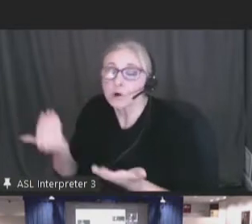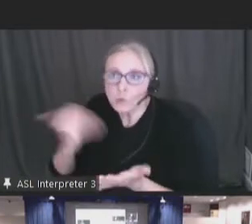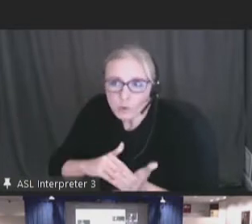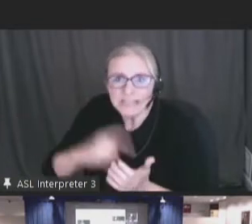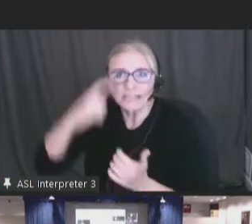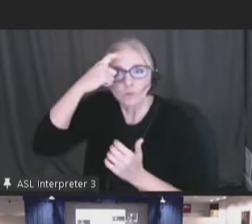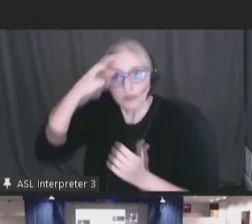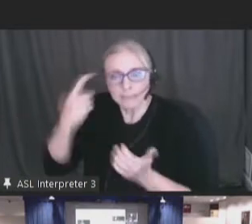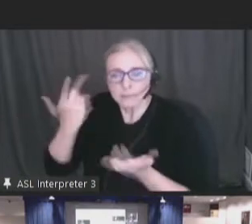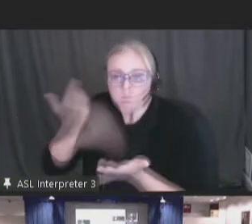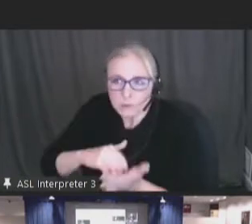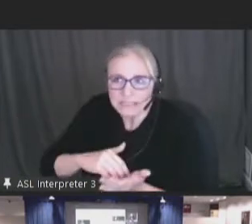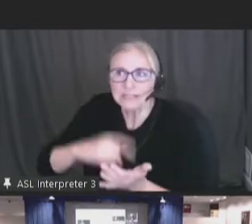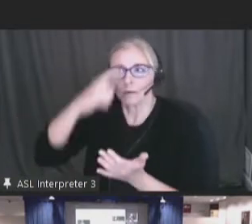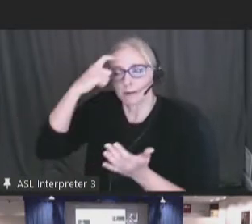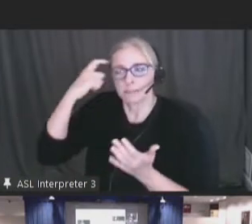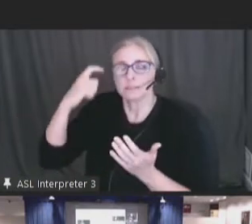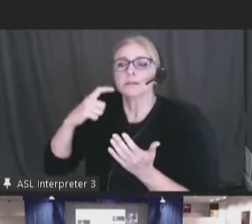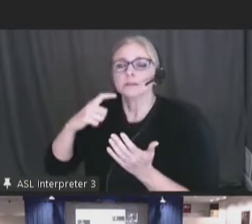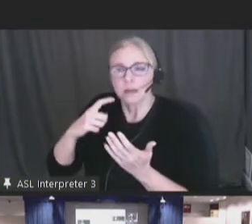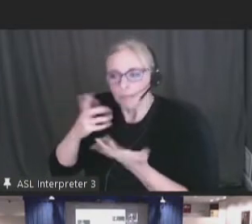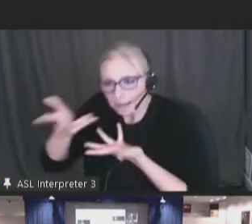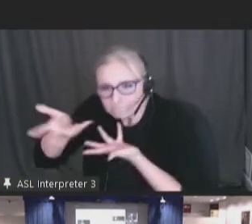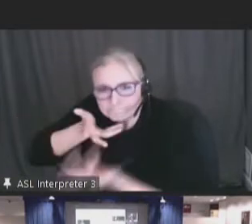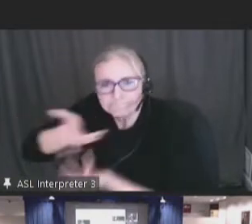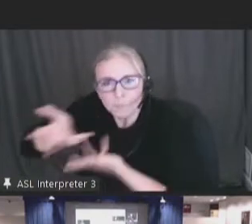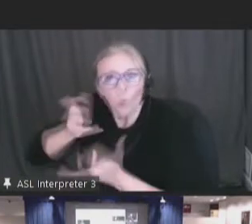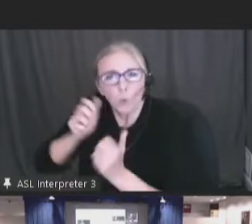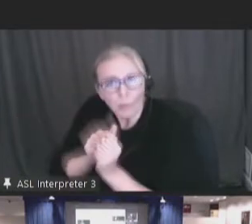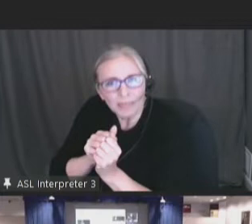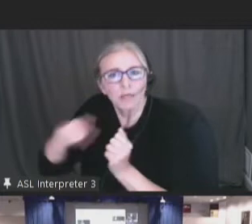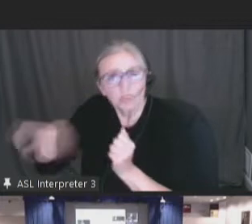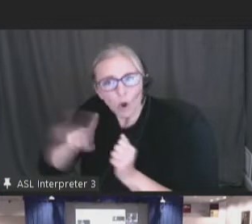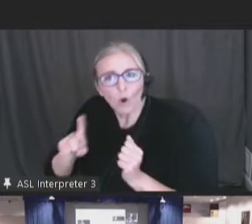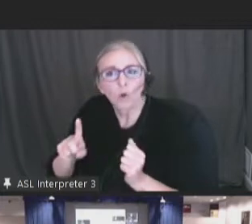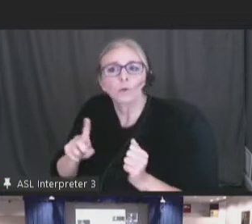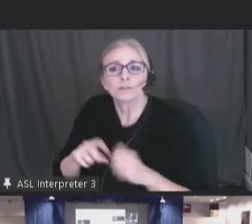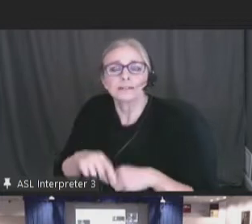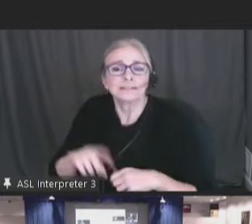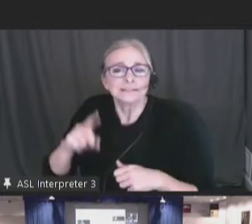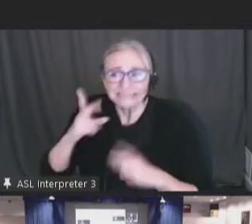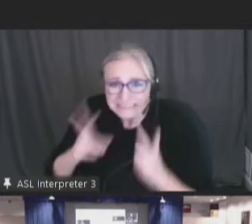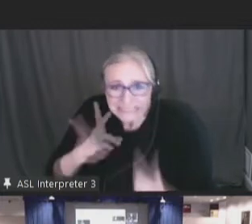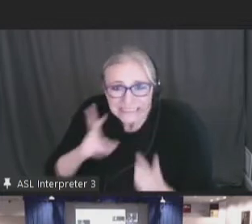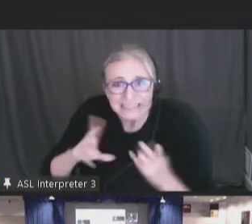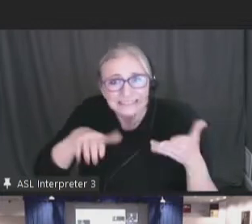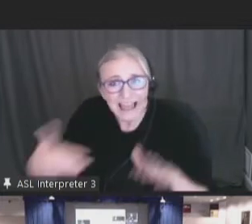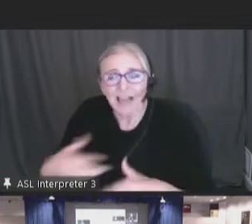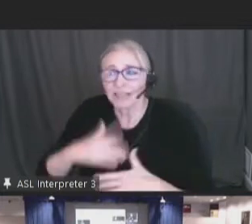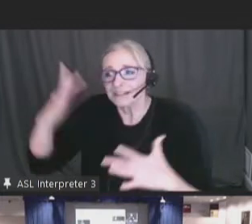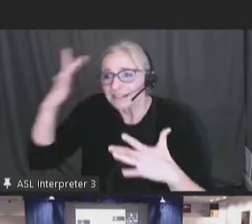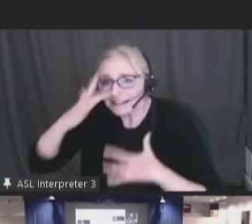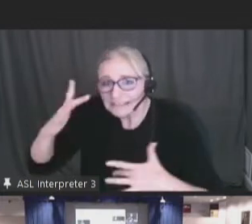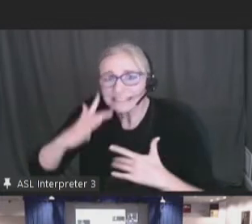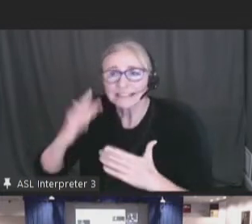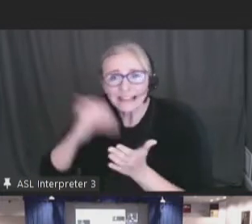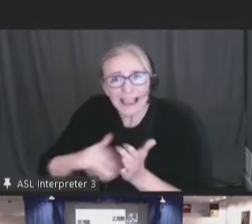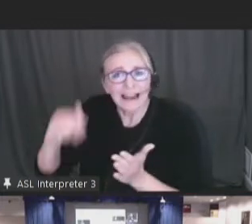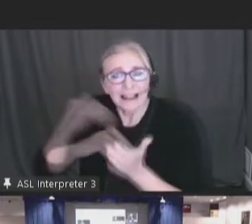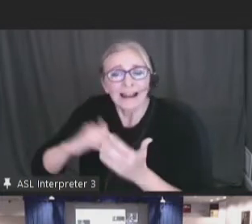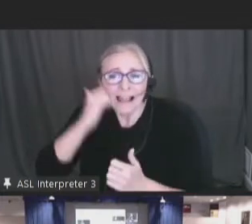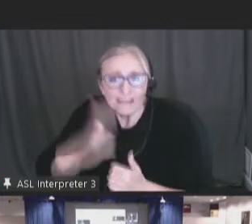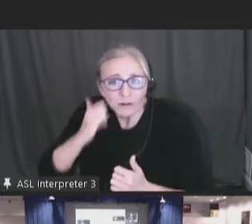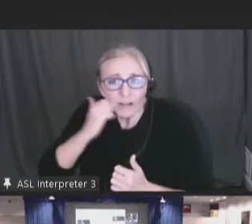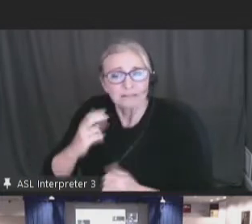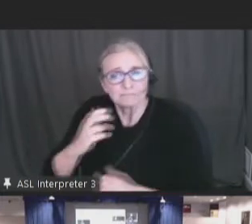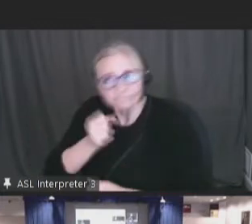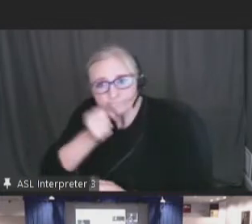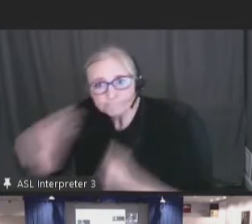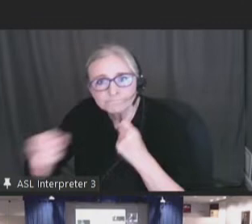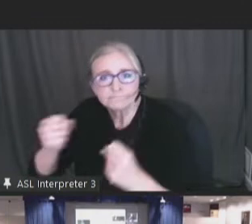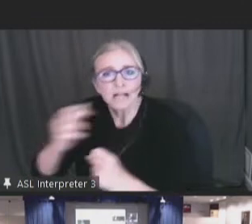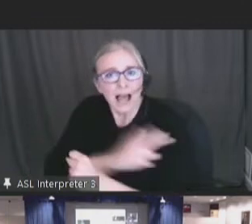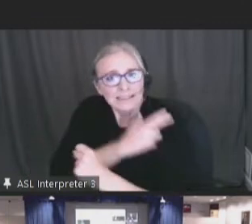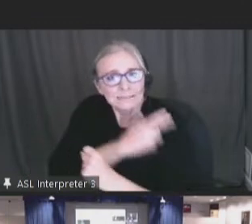that proximity to death, to illness, to hospitalization, to the lack of necessary services